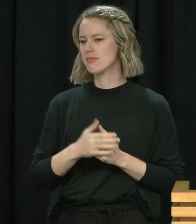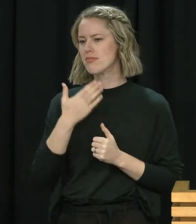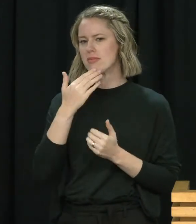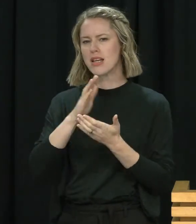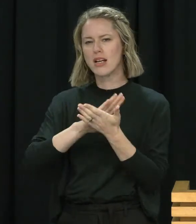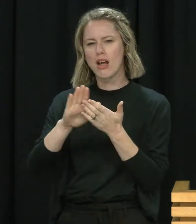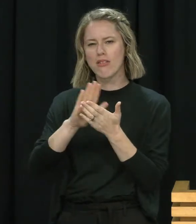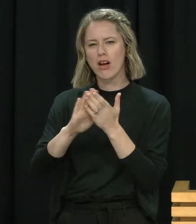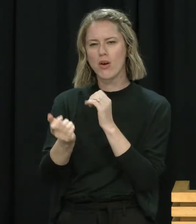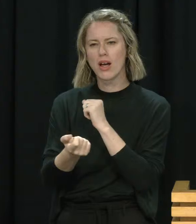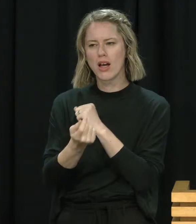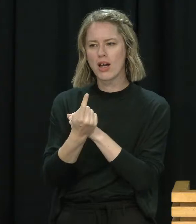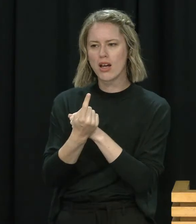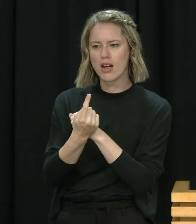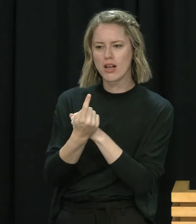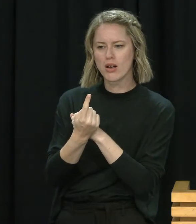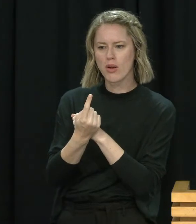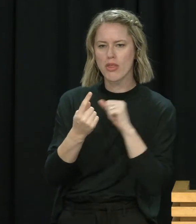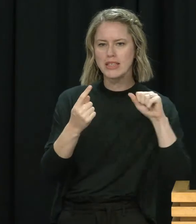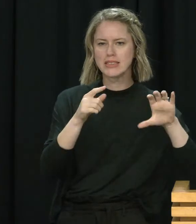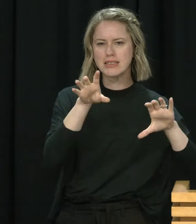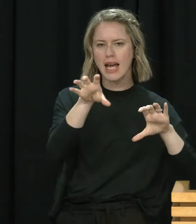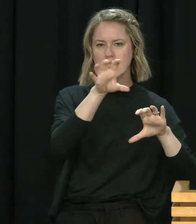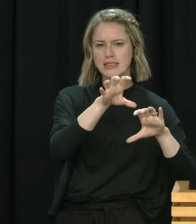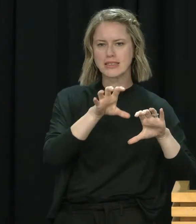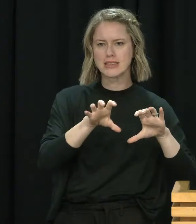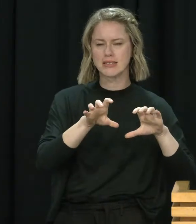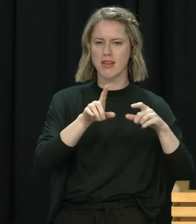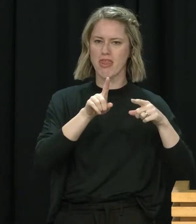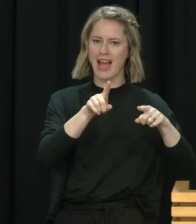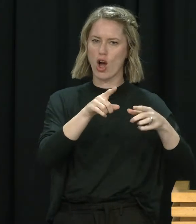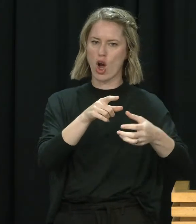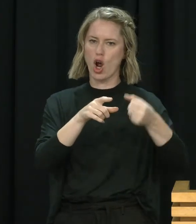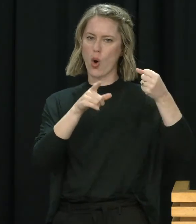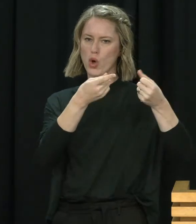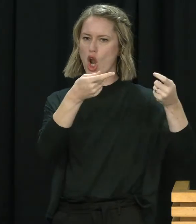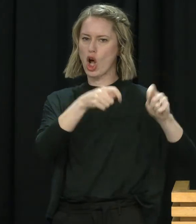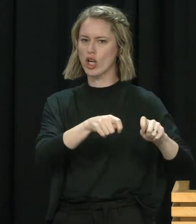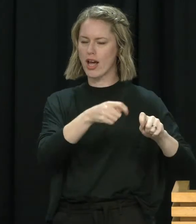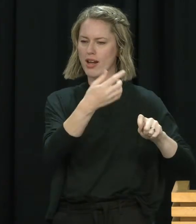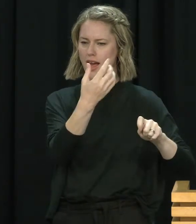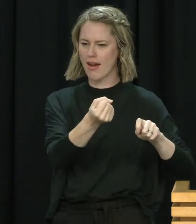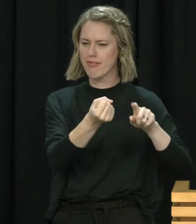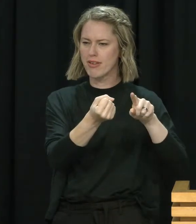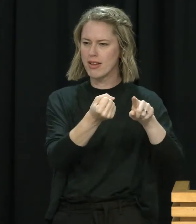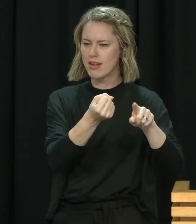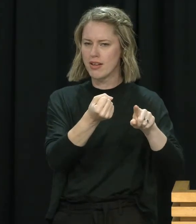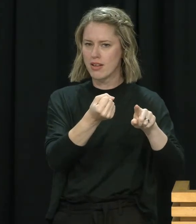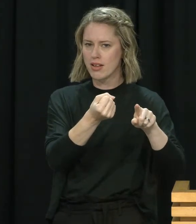country, very quickly.